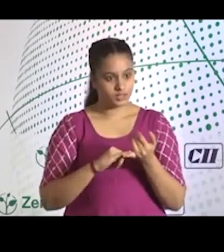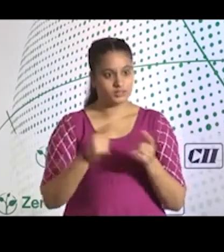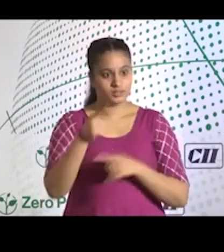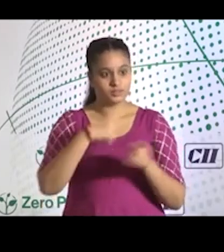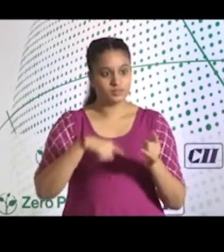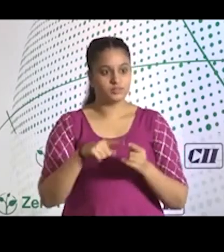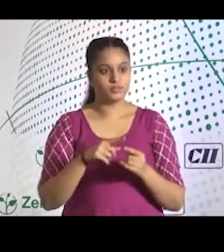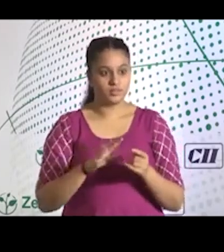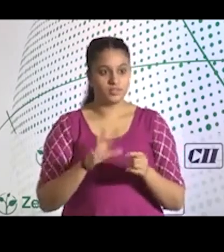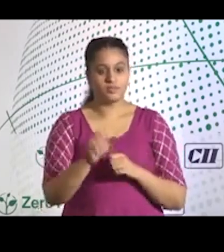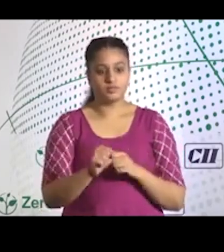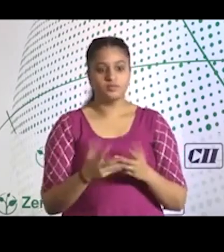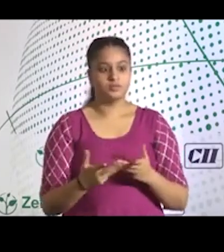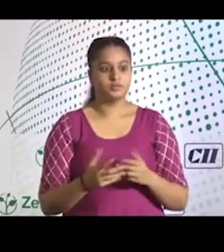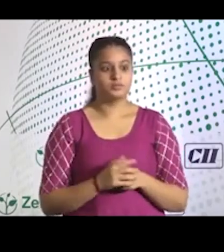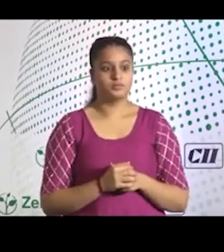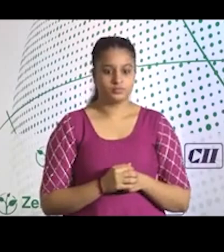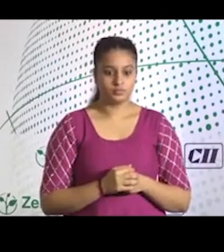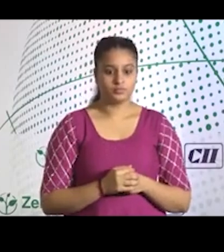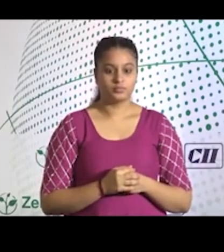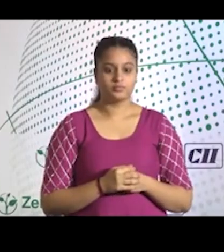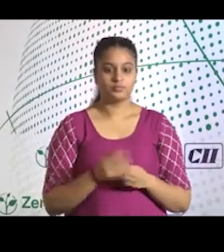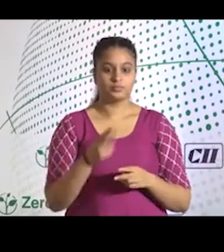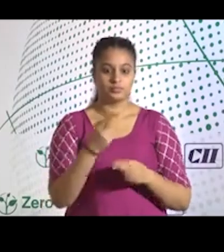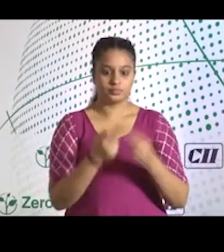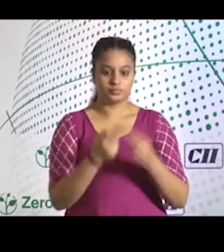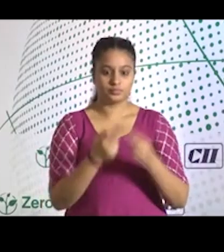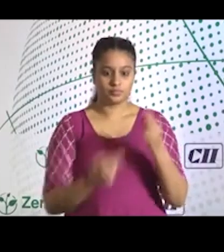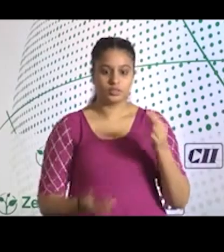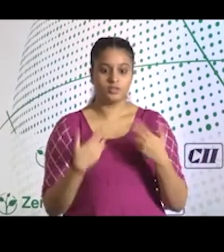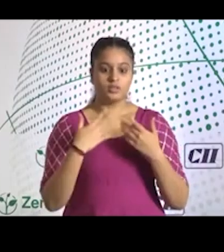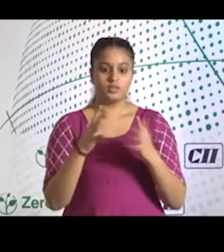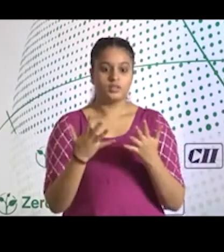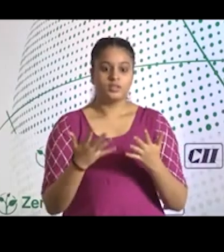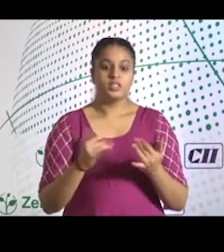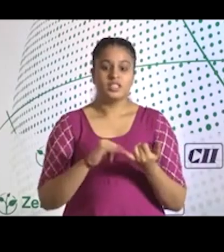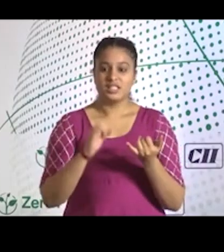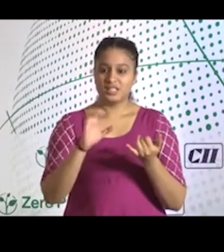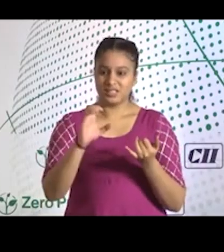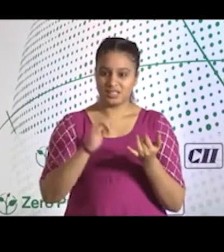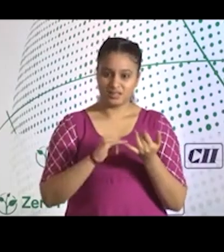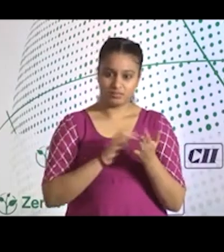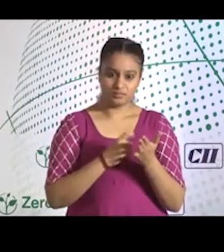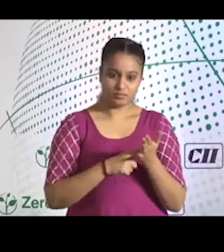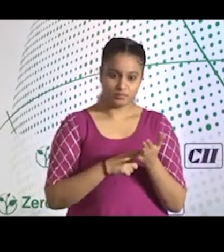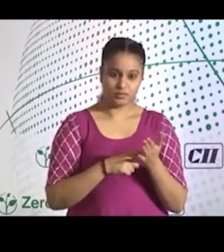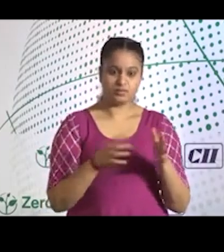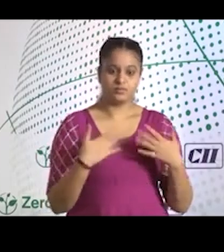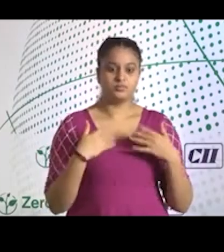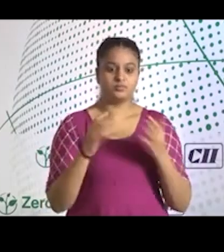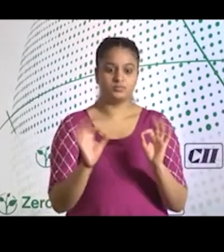Axis Foundation, which does international CSR space, how we are training